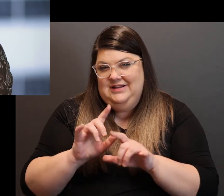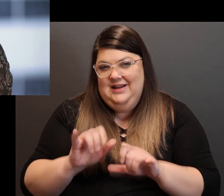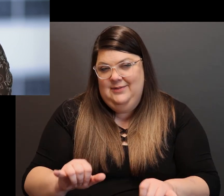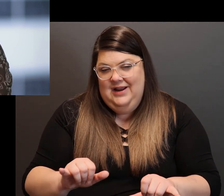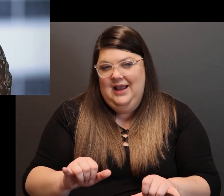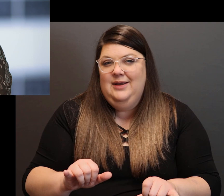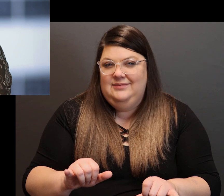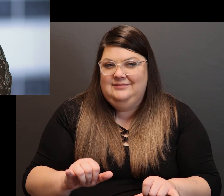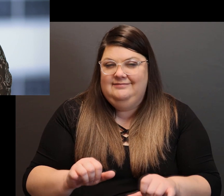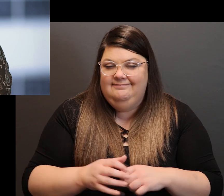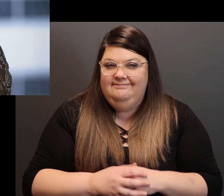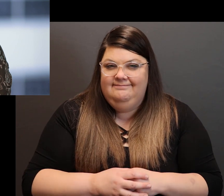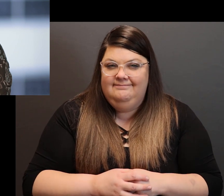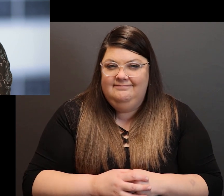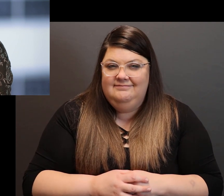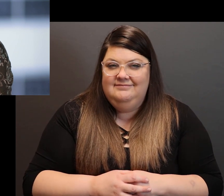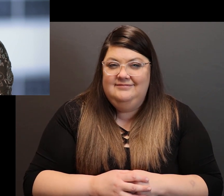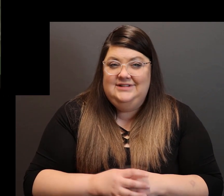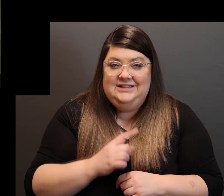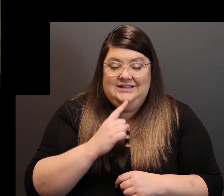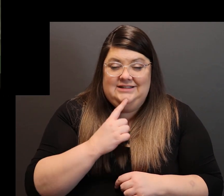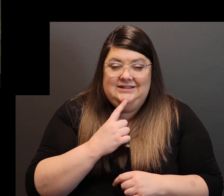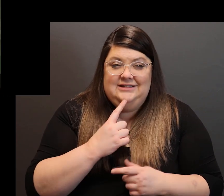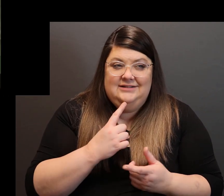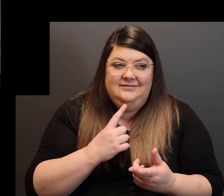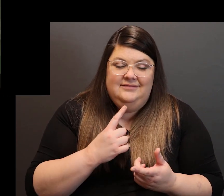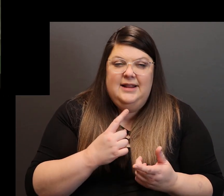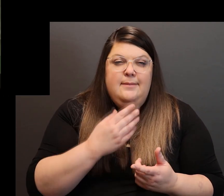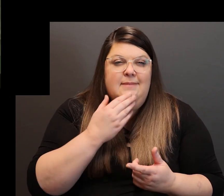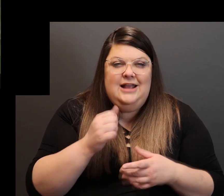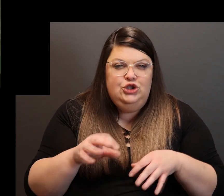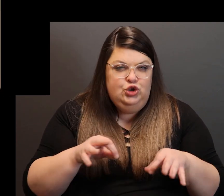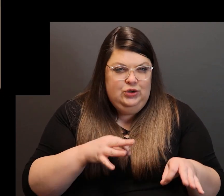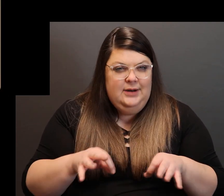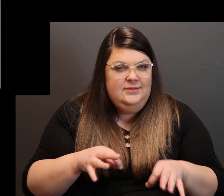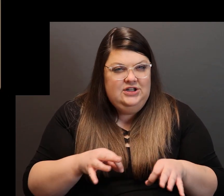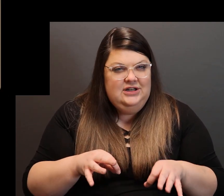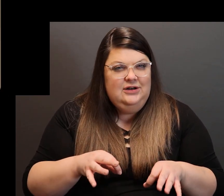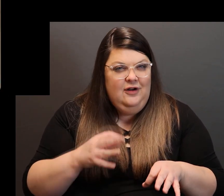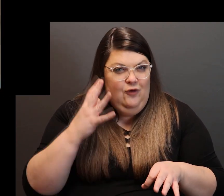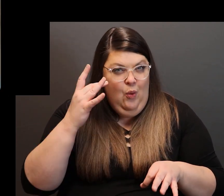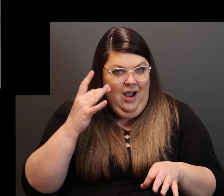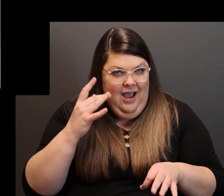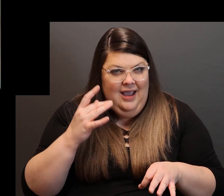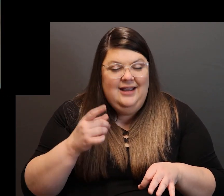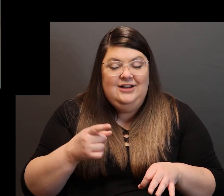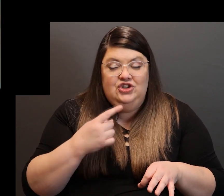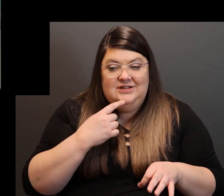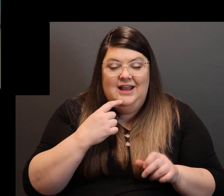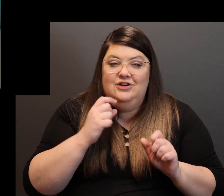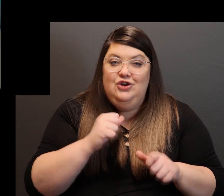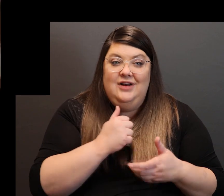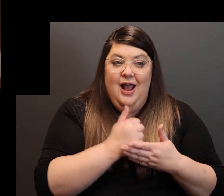And the best description I can give on why is that she got to help children,